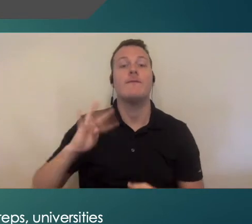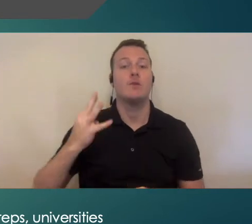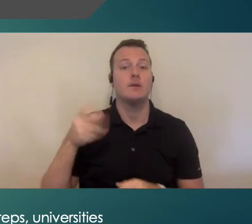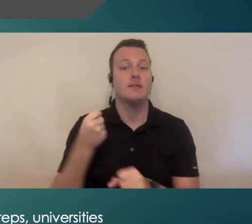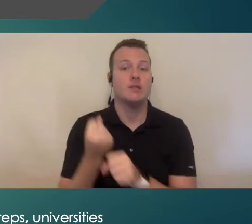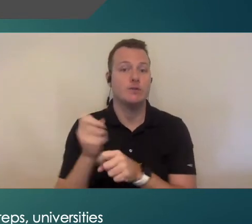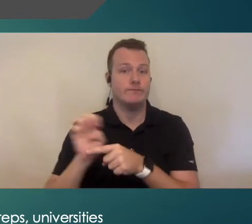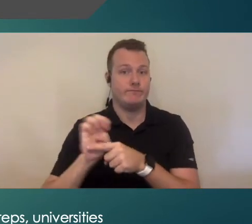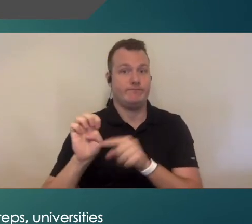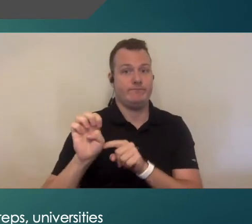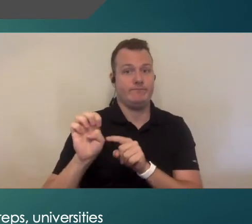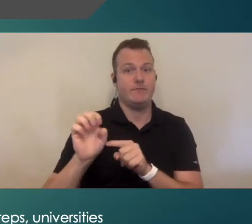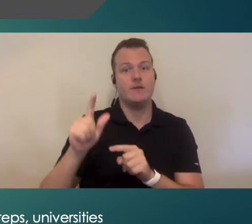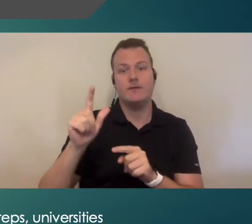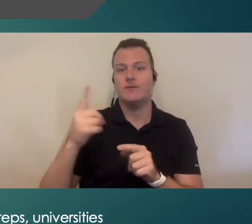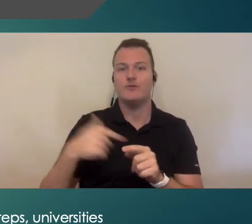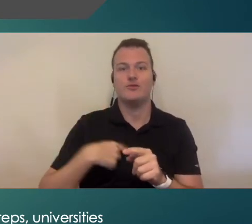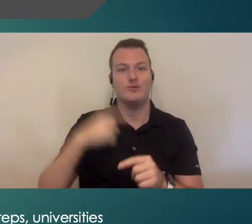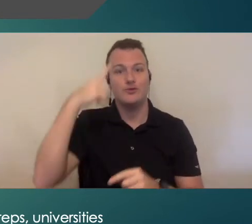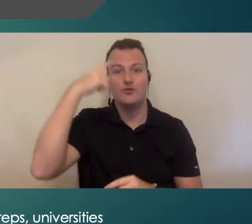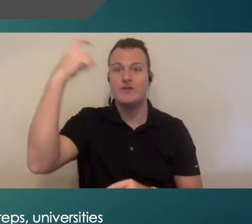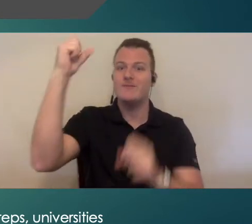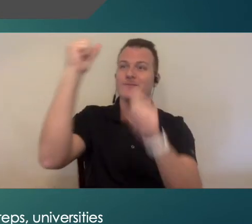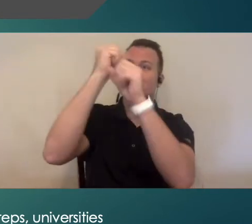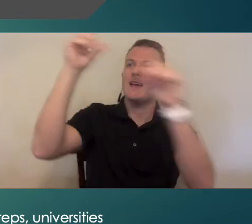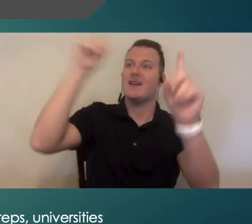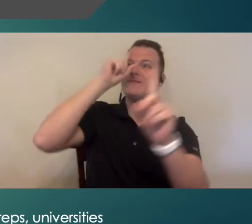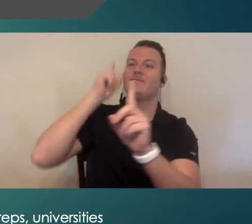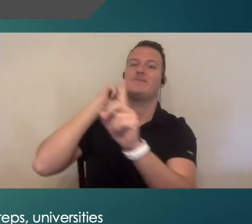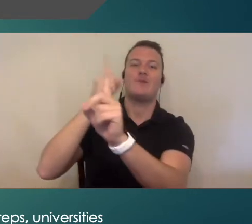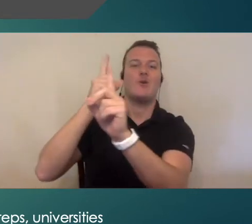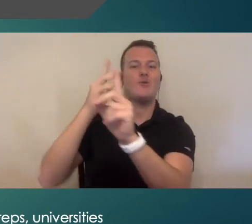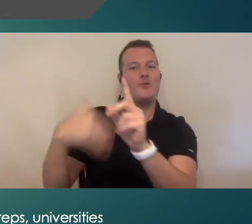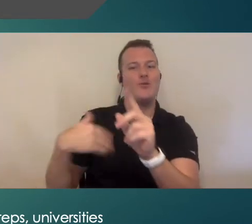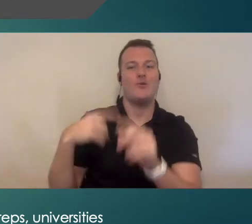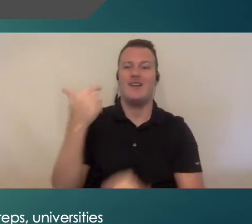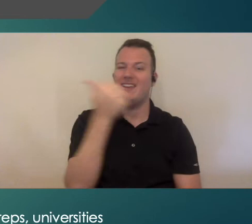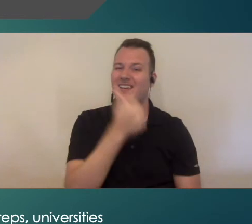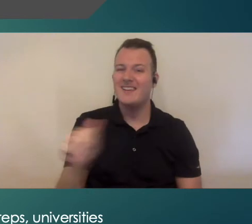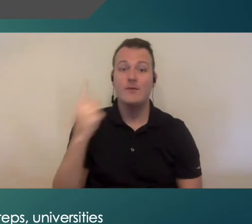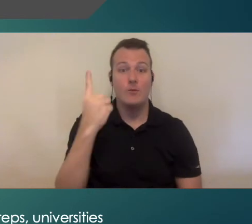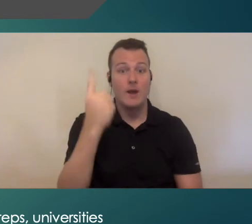your fourth year, dream big. You can do anything you want for an entire year, and